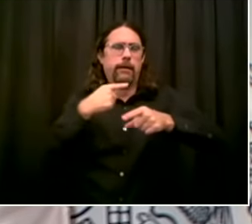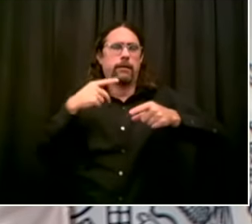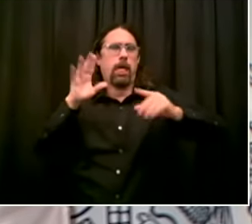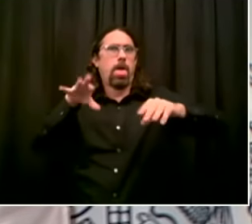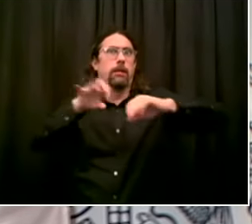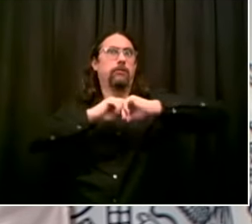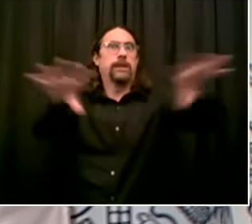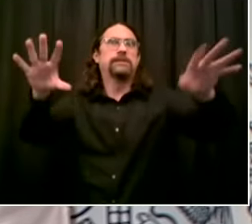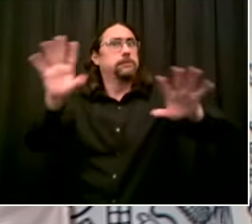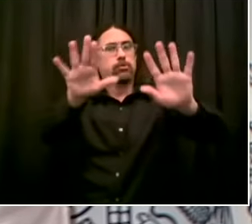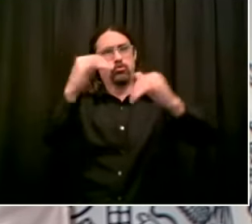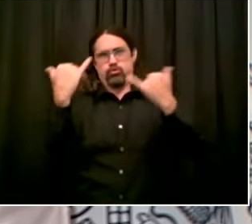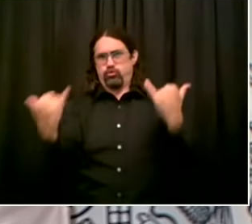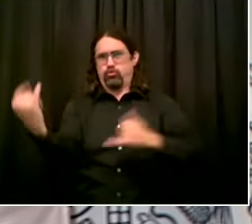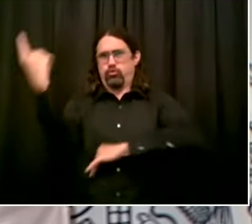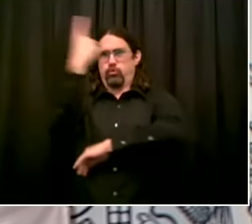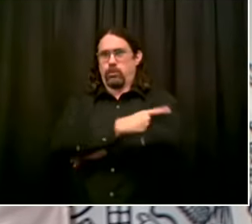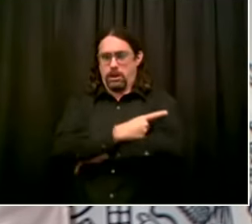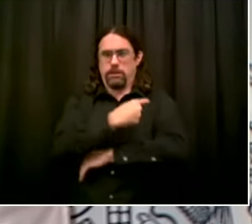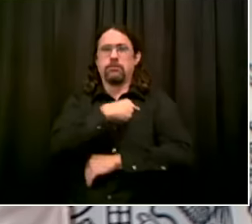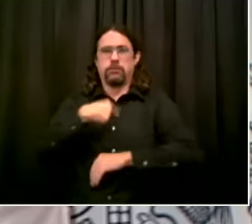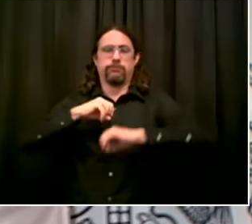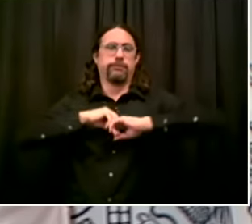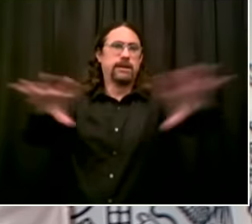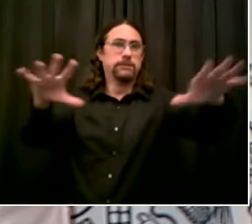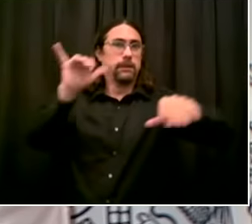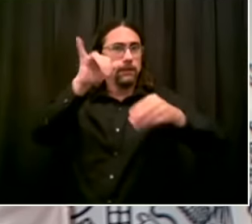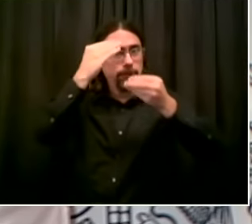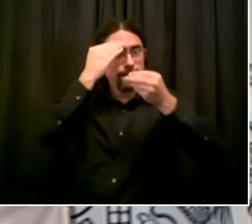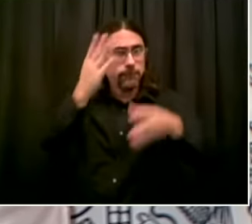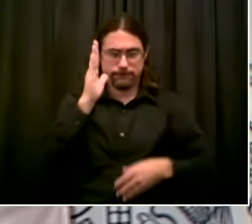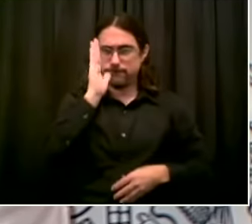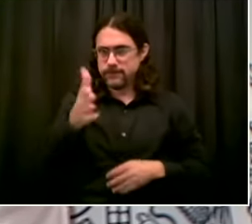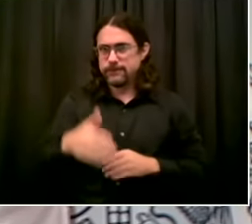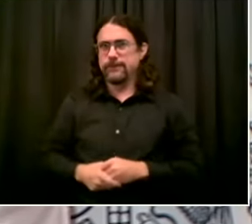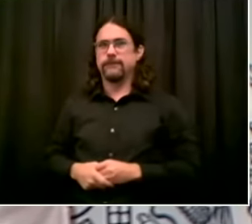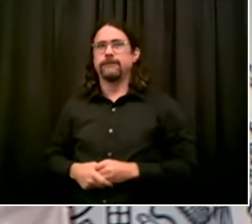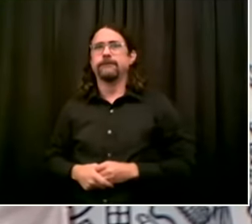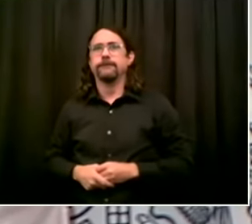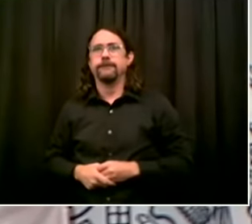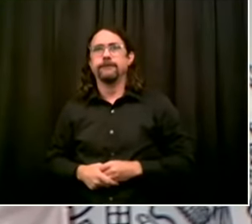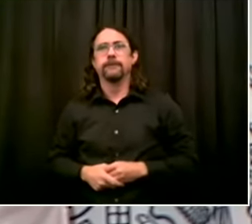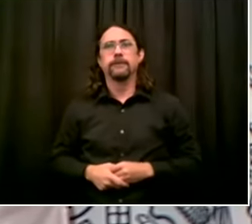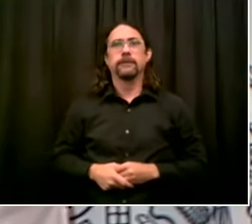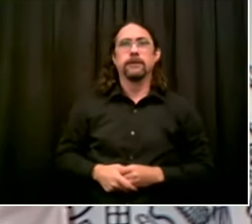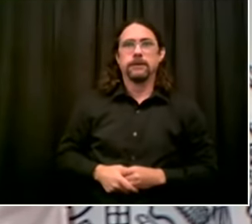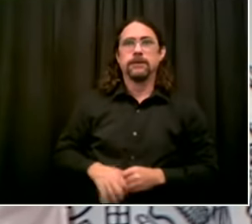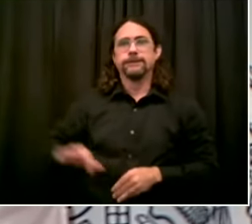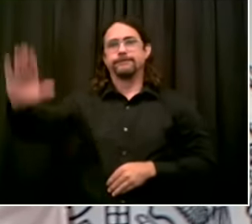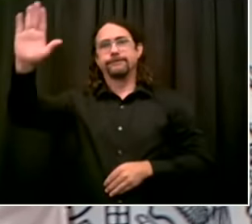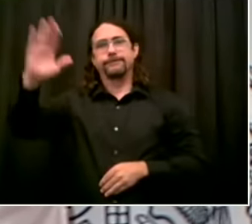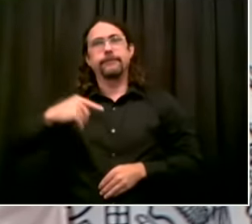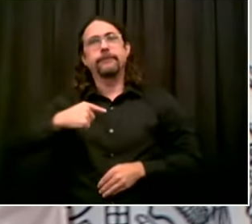THAT INFORMATION PUBLIC. THE IDEA UNDERNEATH THIS OF TRYIG NTO UNDERSTAND WHAT HAPPENED WITH ATTENDANCE, IT